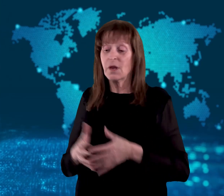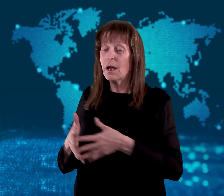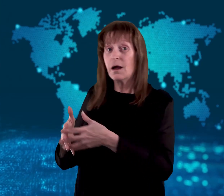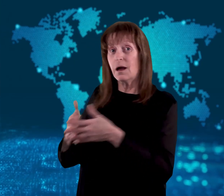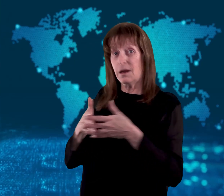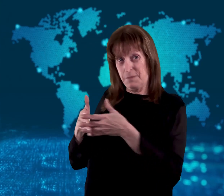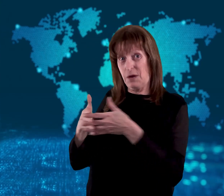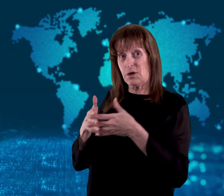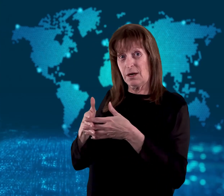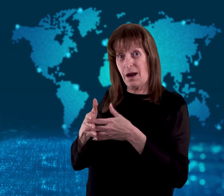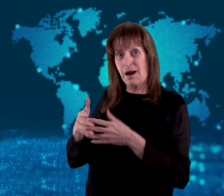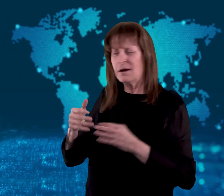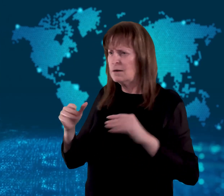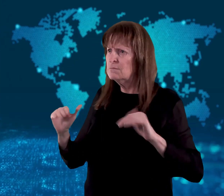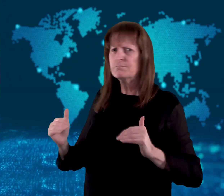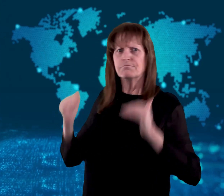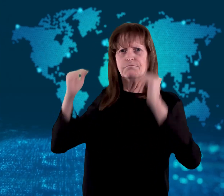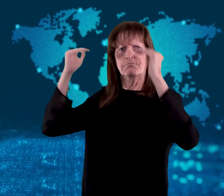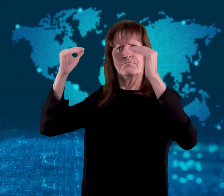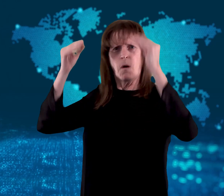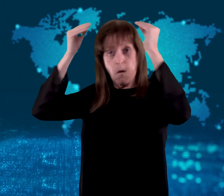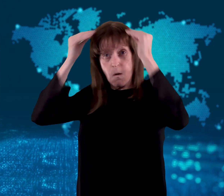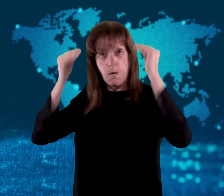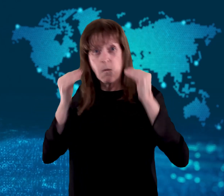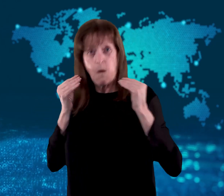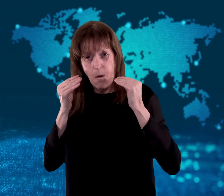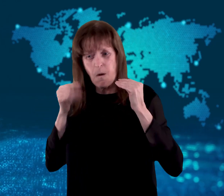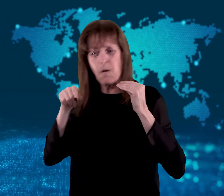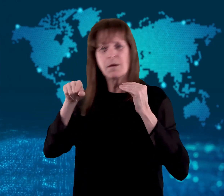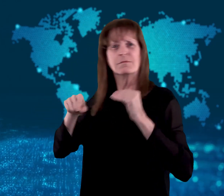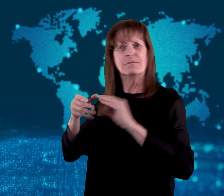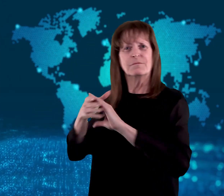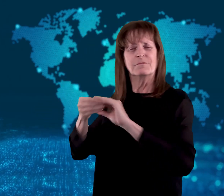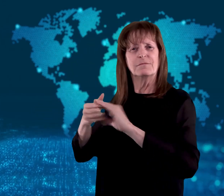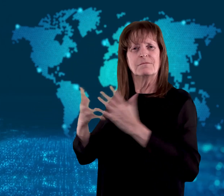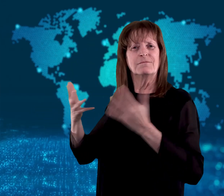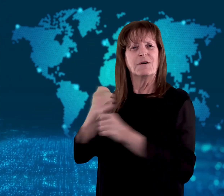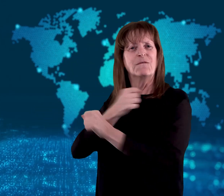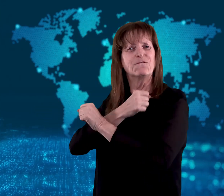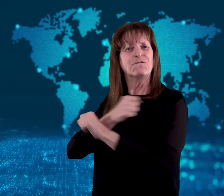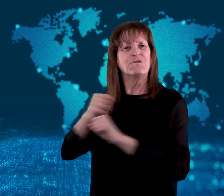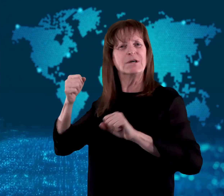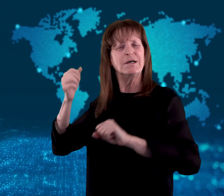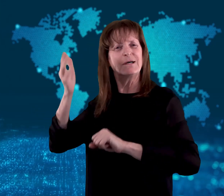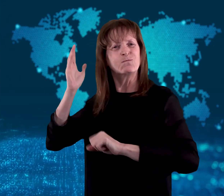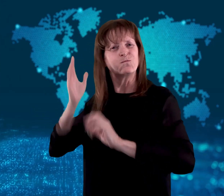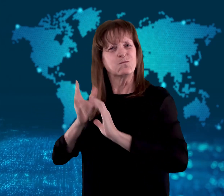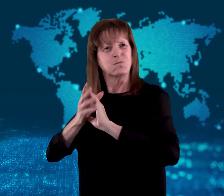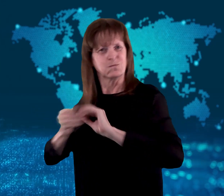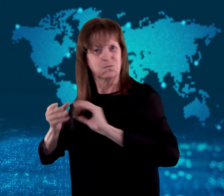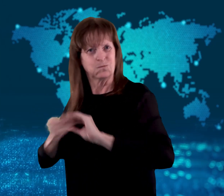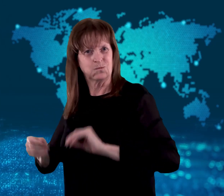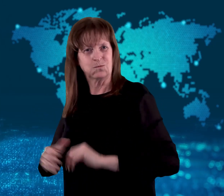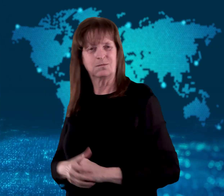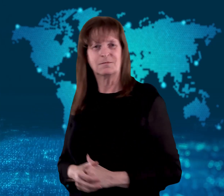Supreme Court on free speech